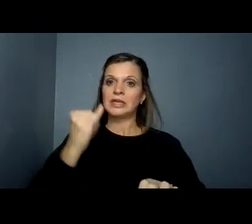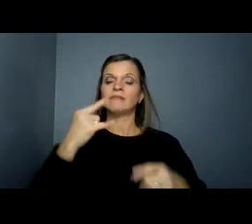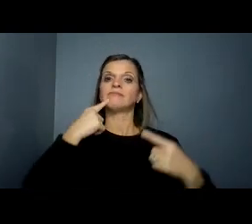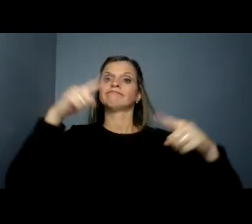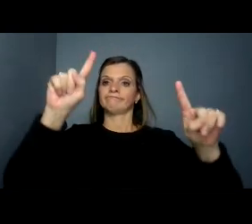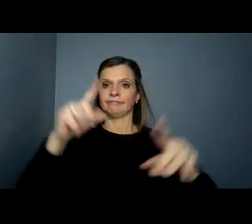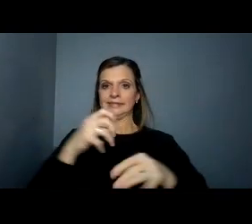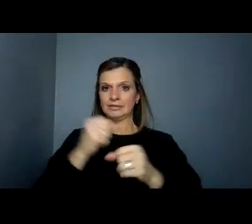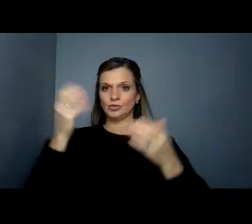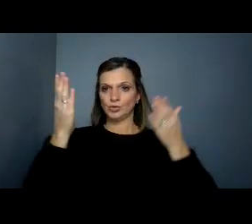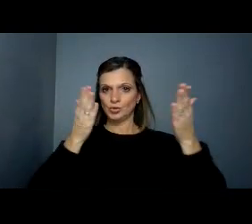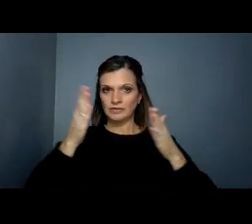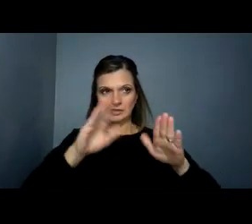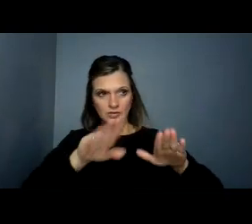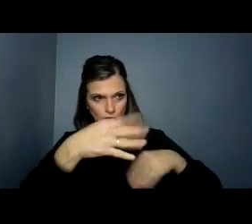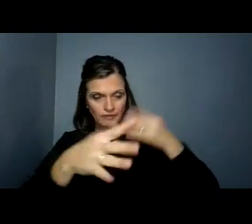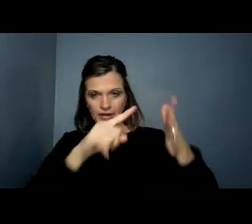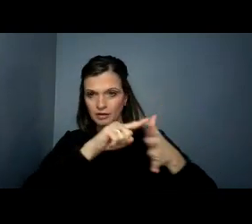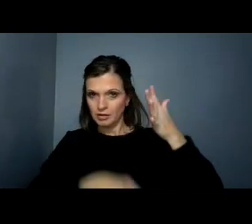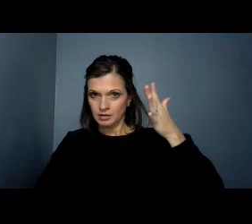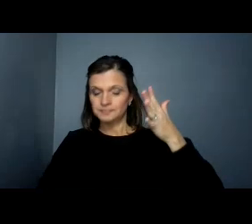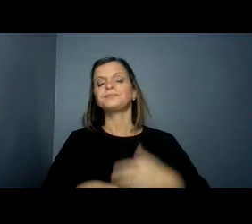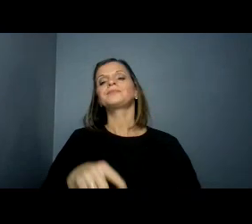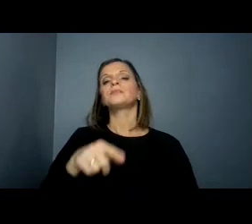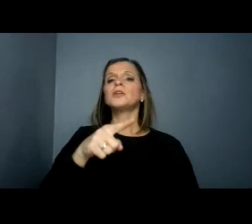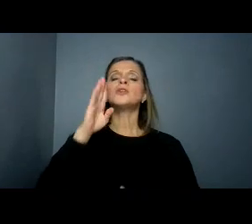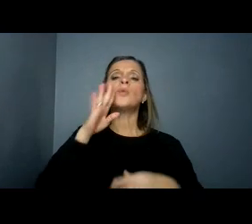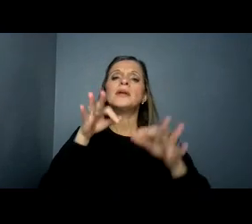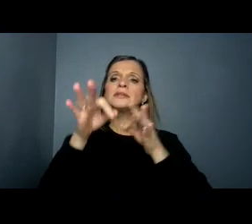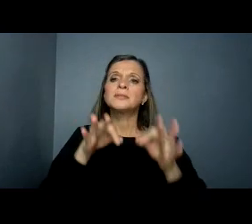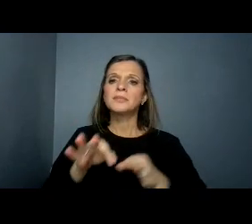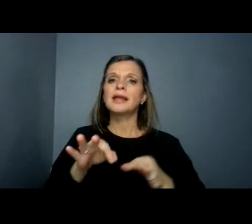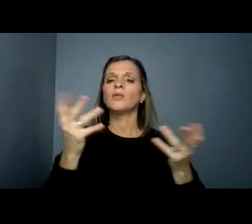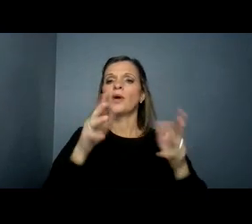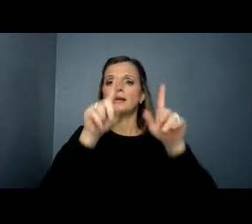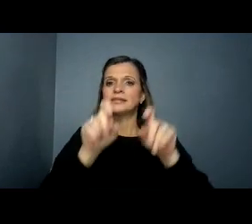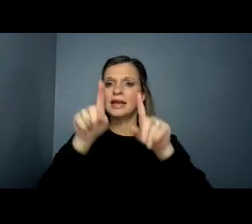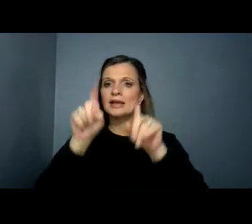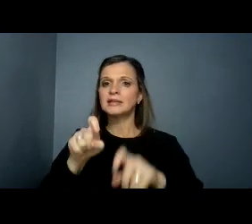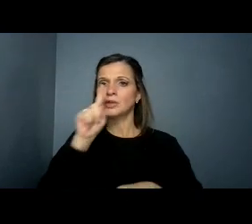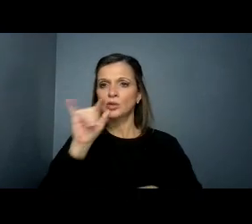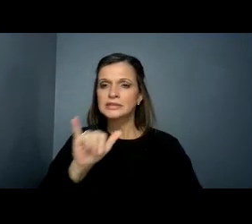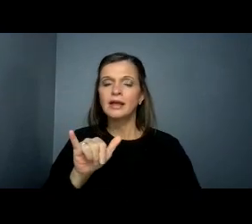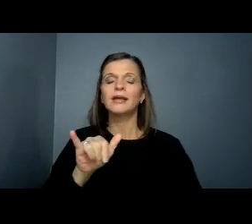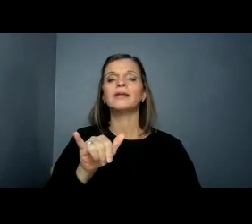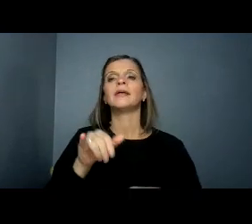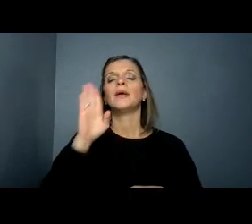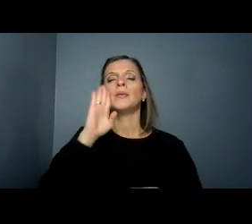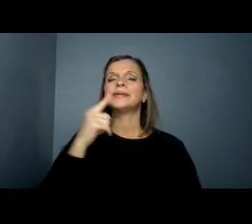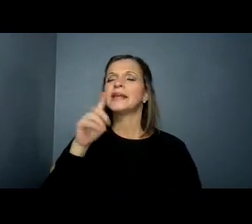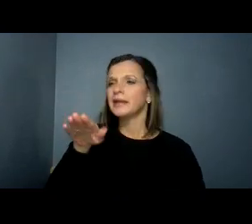what we do. We tell them that what what the test is gonna be about. It's gonna be some beeps they're gonna hear. We're gonna do some pressure tests in